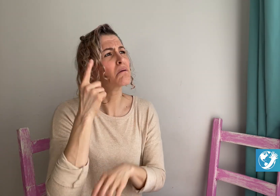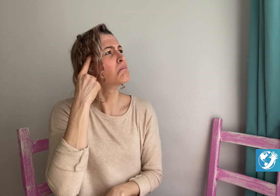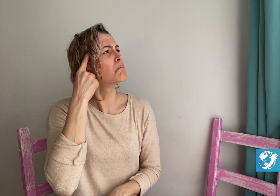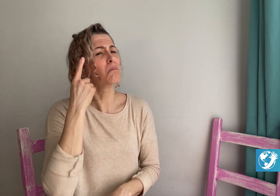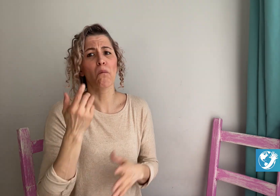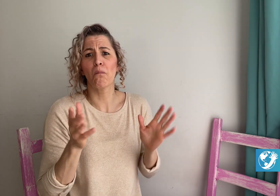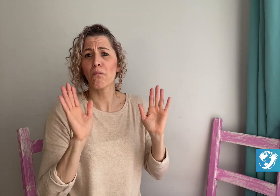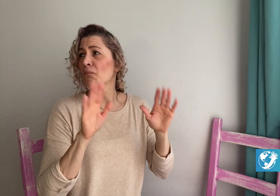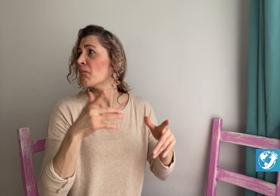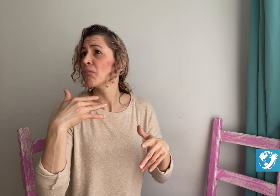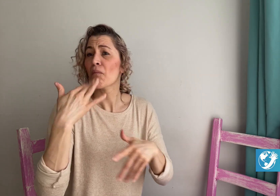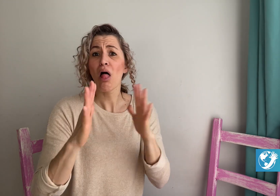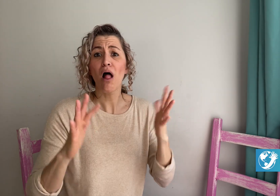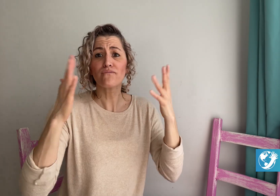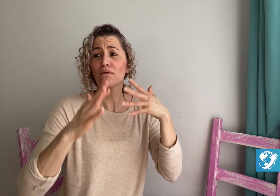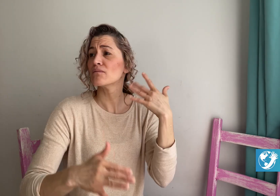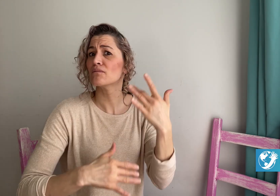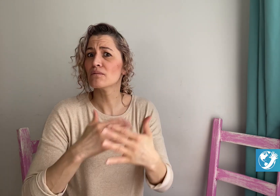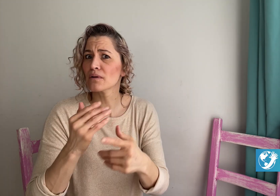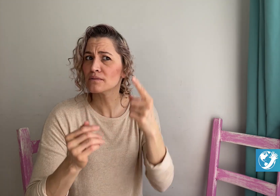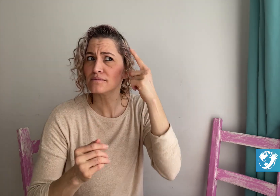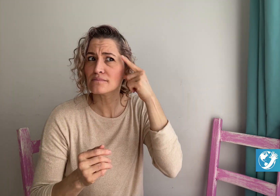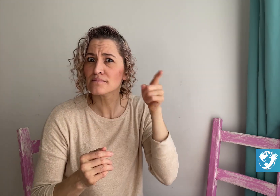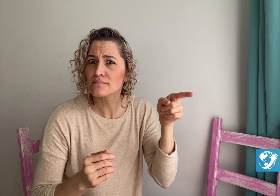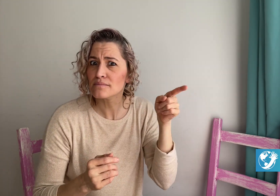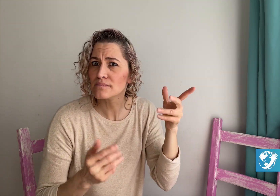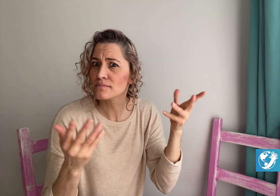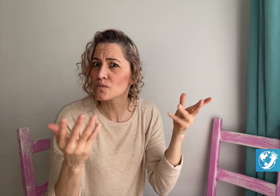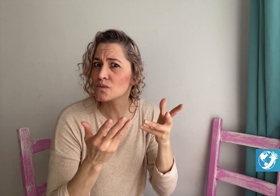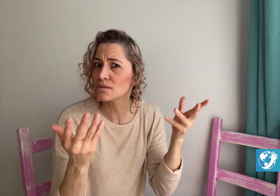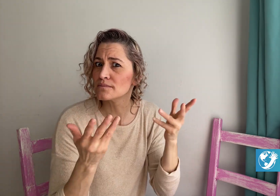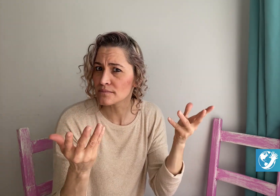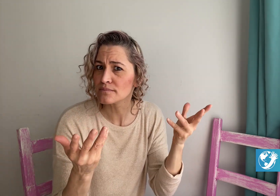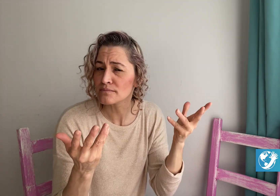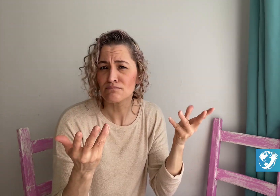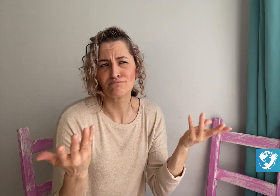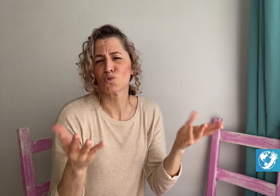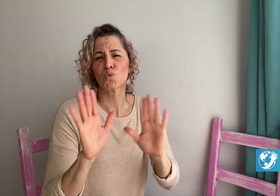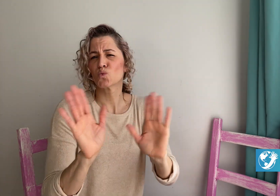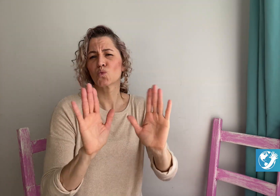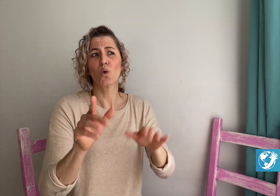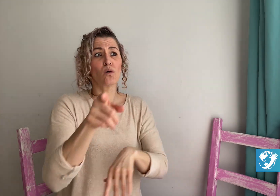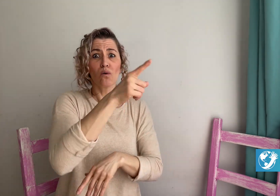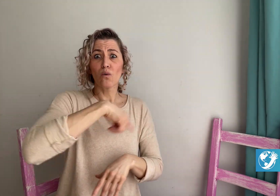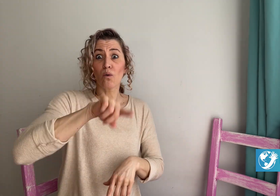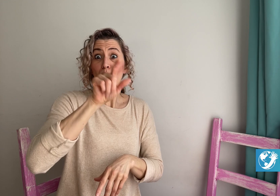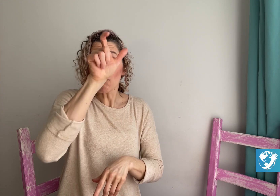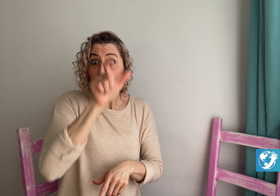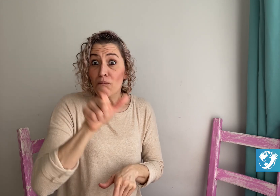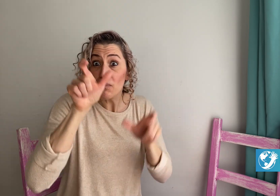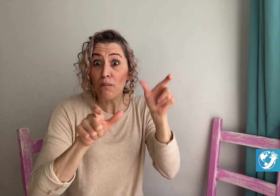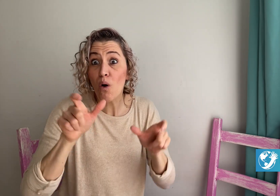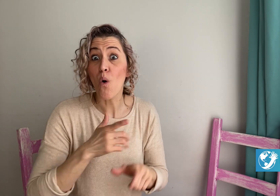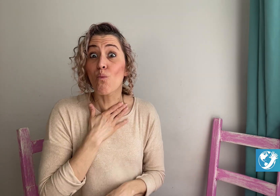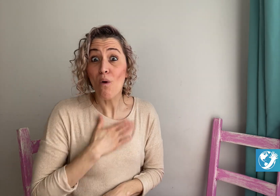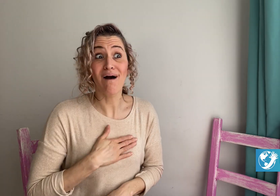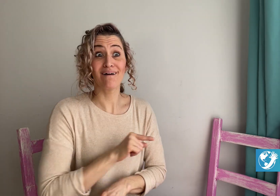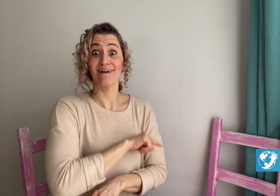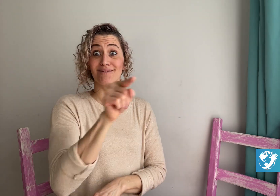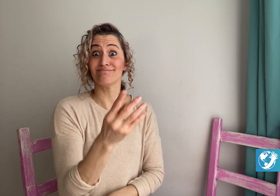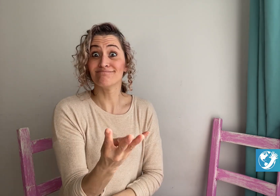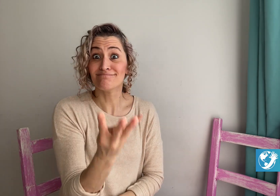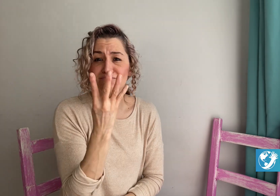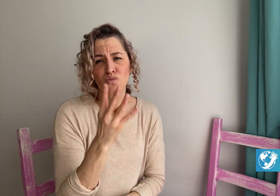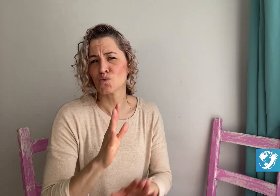Nobody plans to go to prison, and one day you, your family,